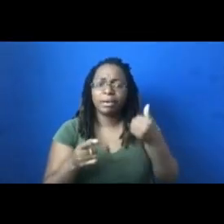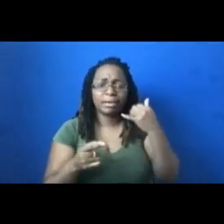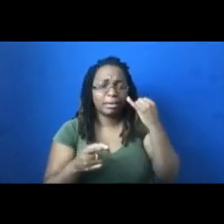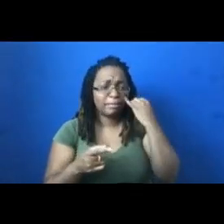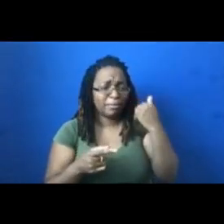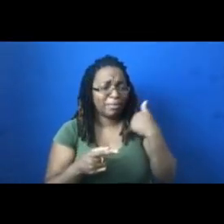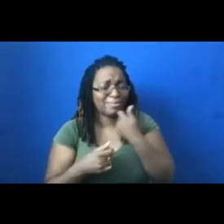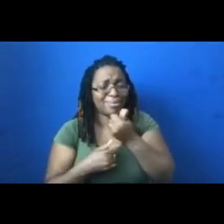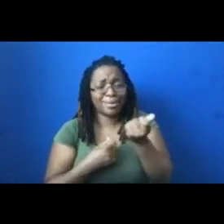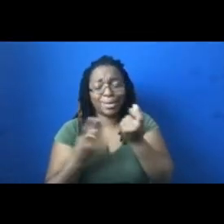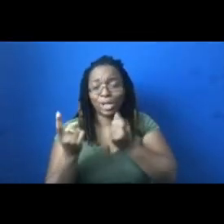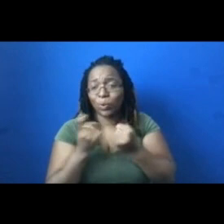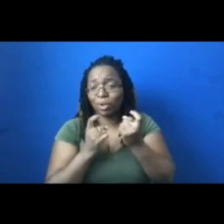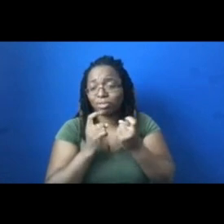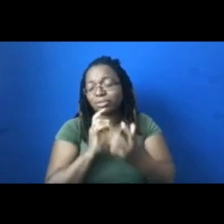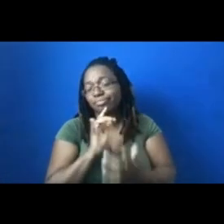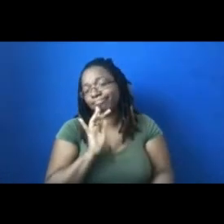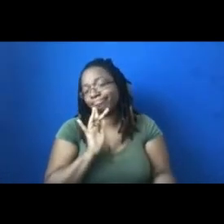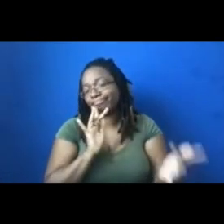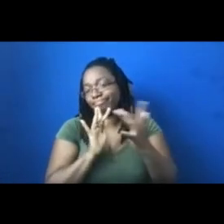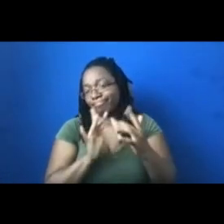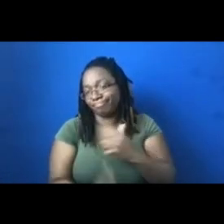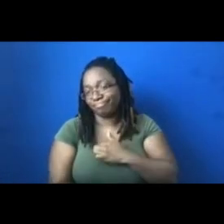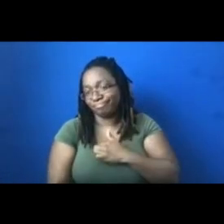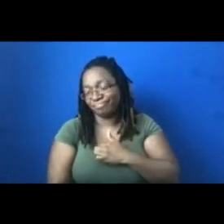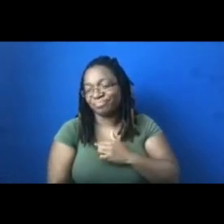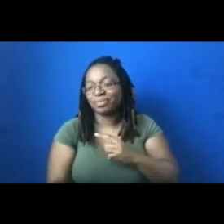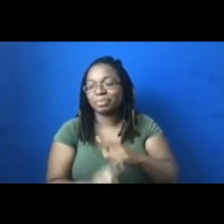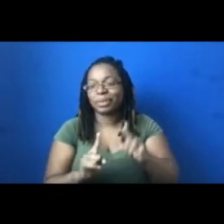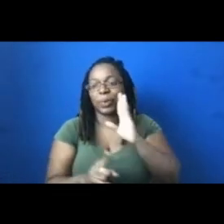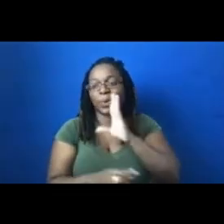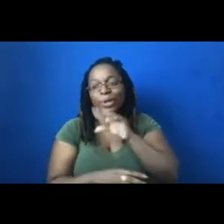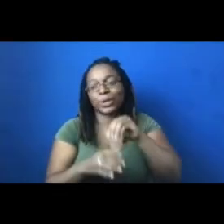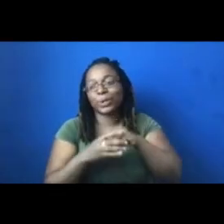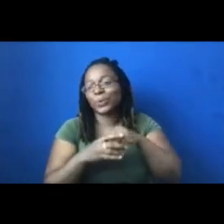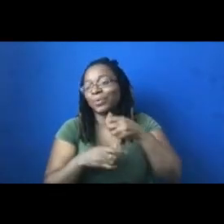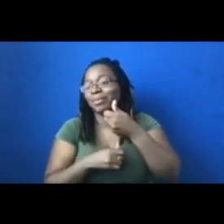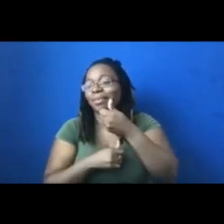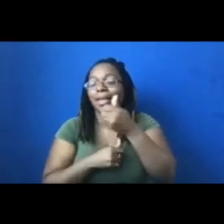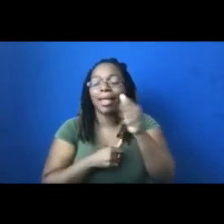clarify, but it includes any organization that is officially